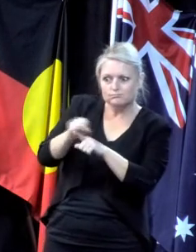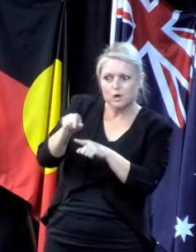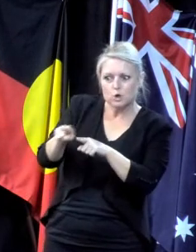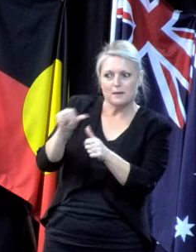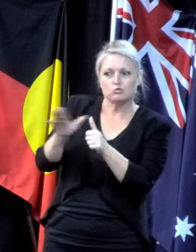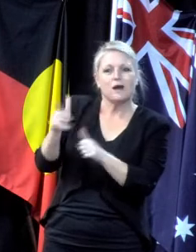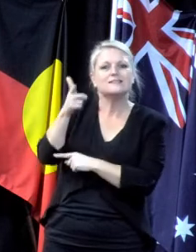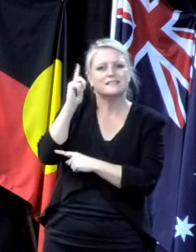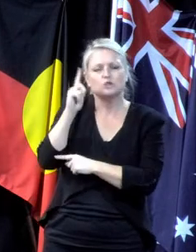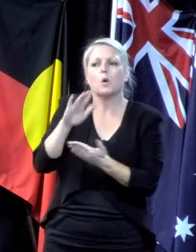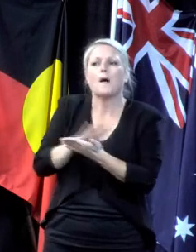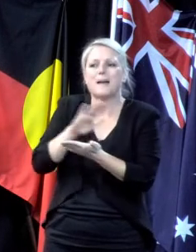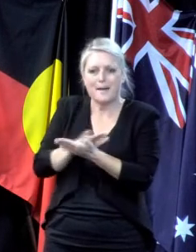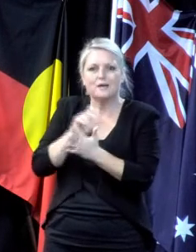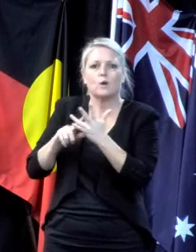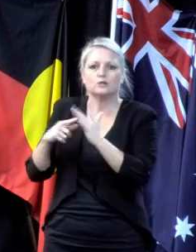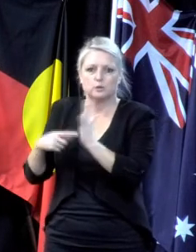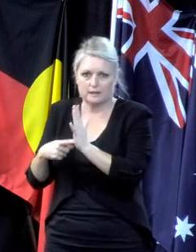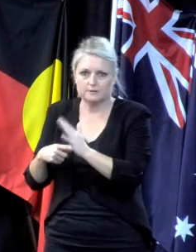Do you agree with Ms Prichard’s view about teacher’s aide?